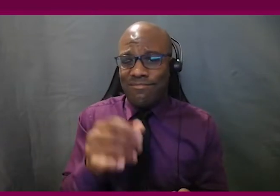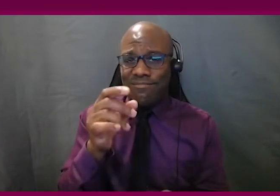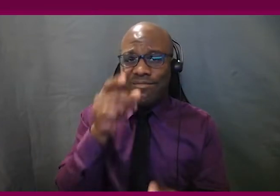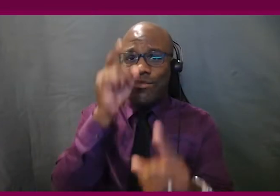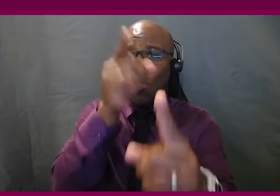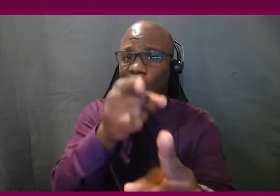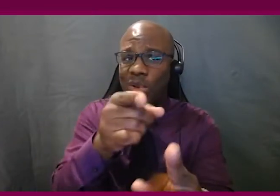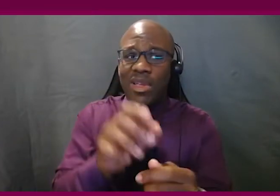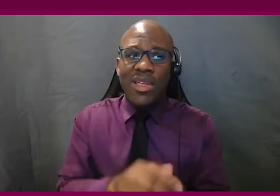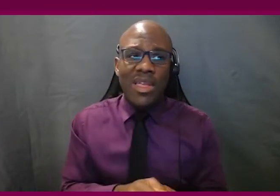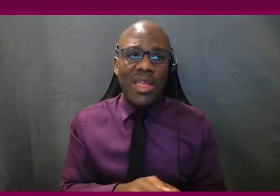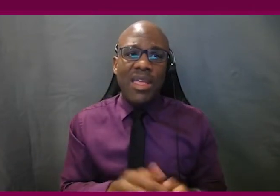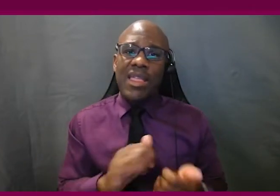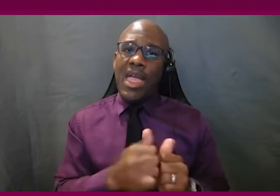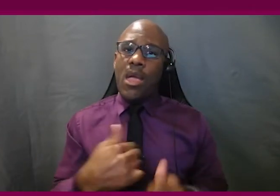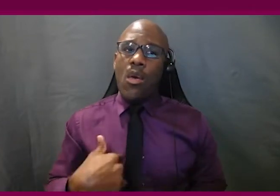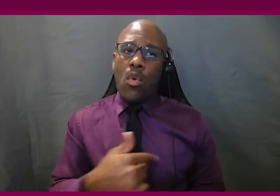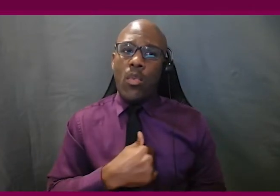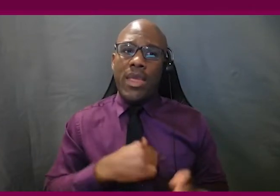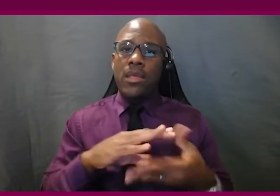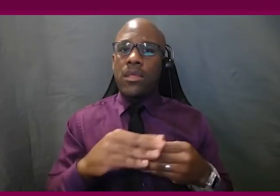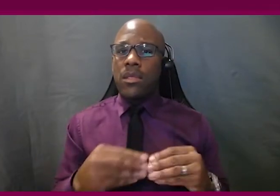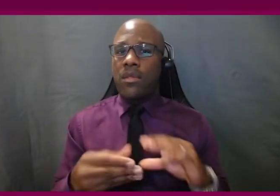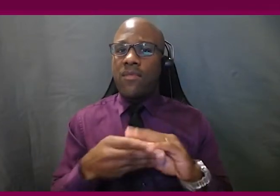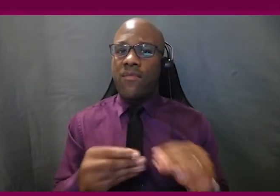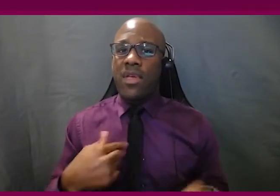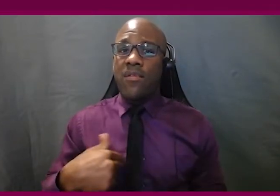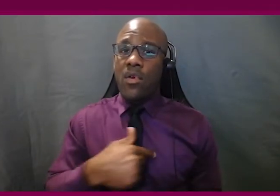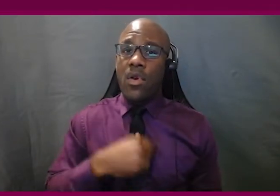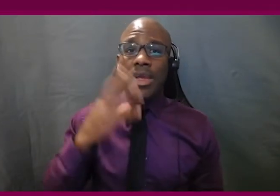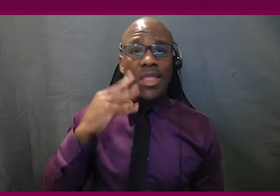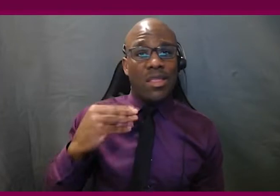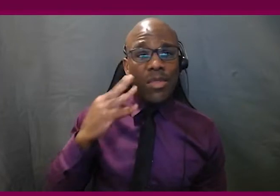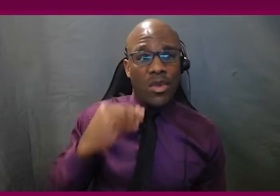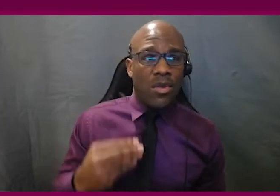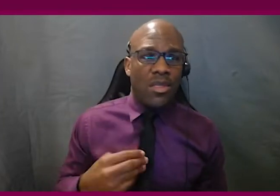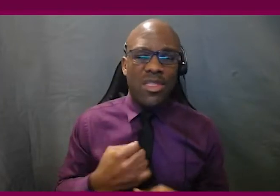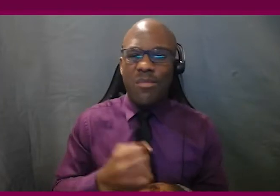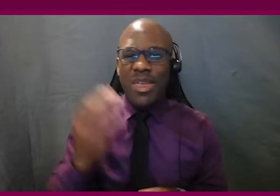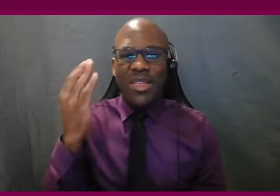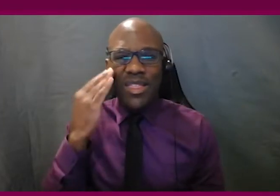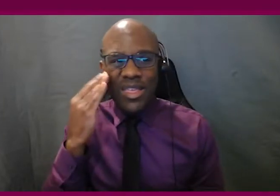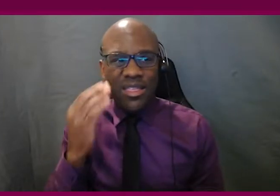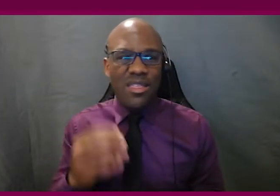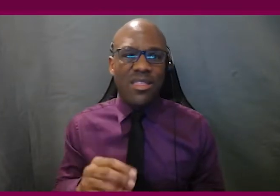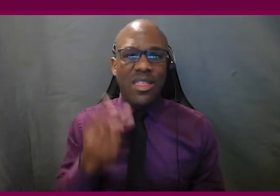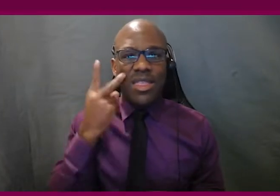So it's a way to narrativize our experiences to make sense of them.